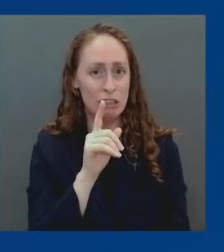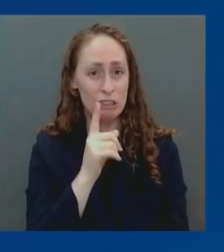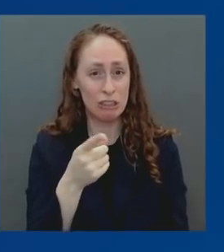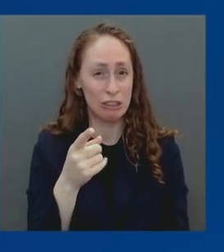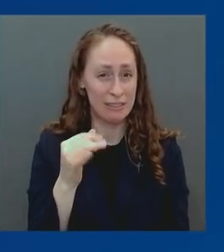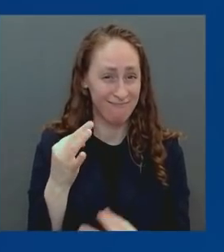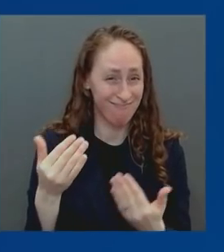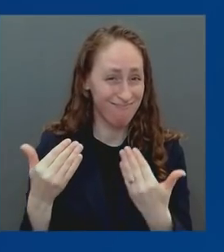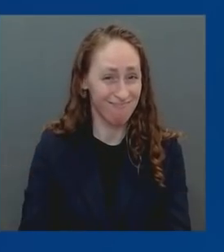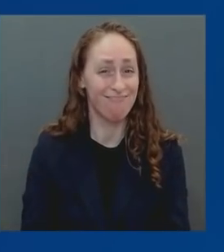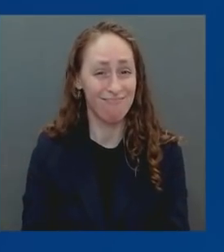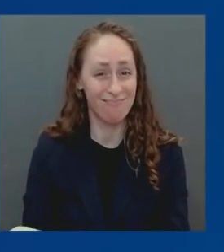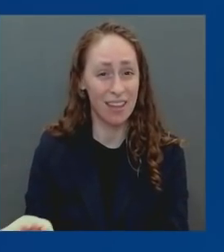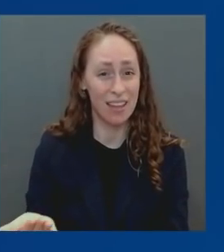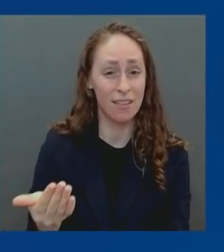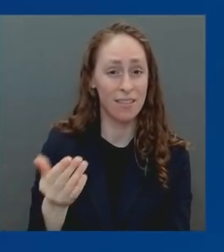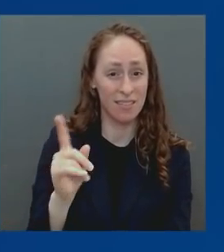sort of, the curve of this Omicron wave?